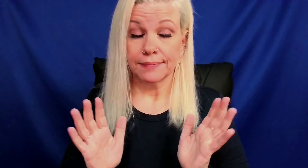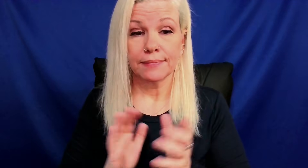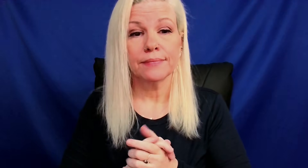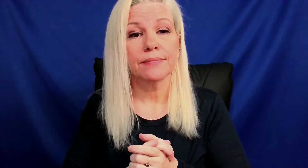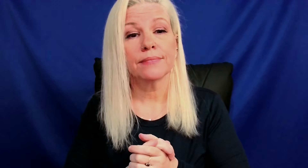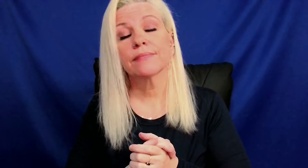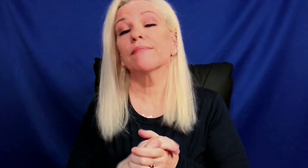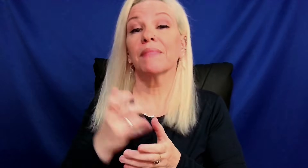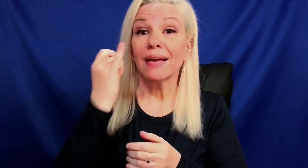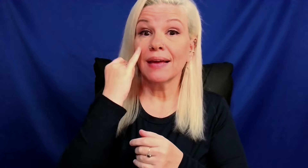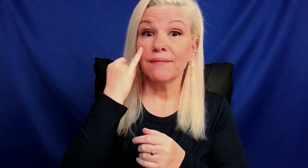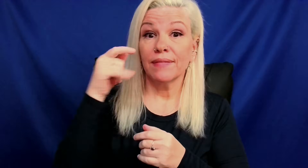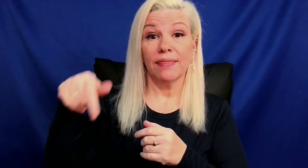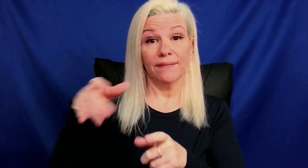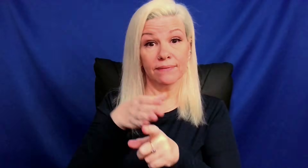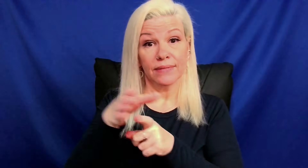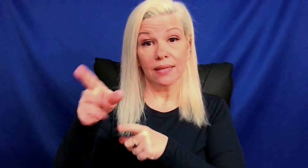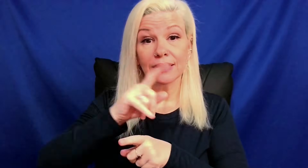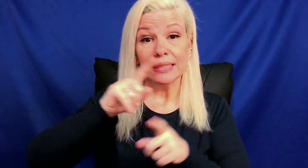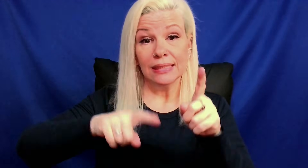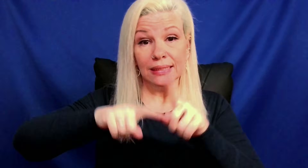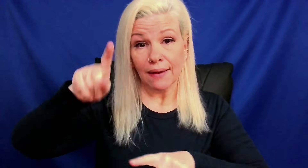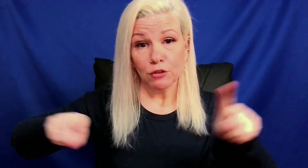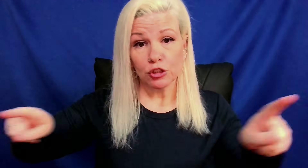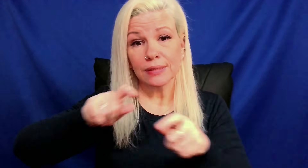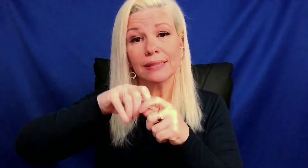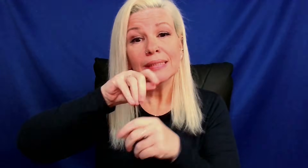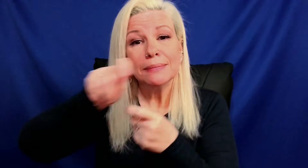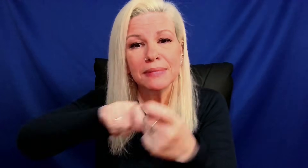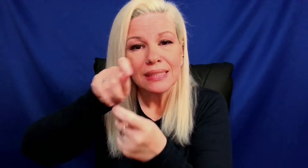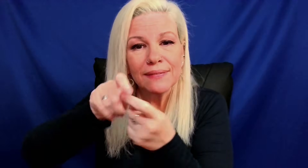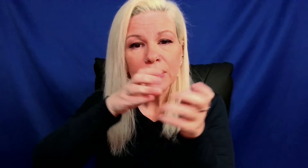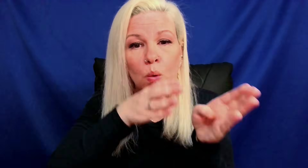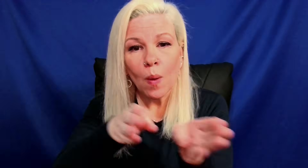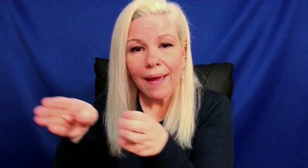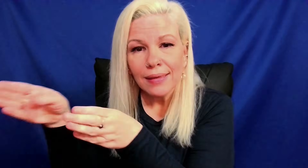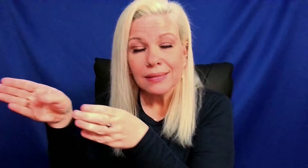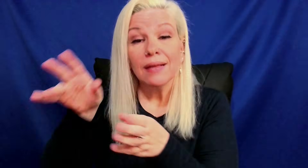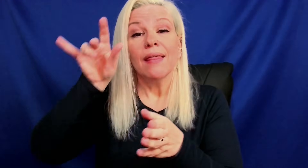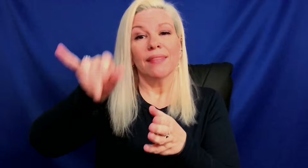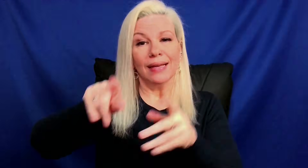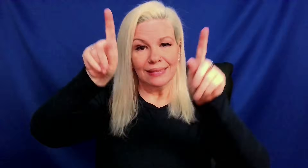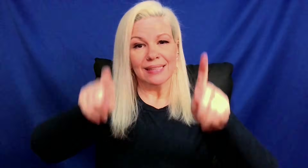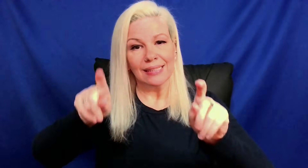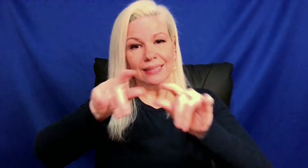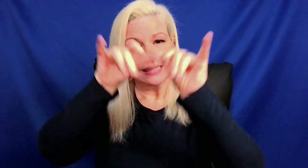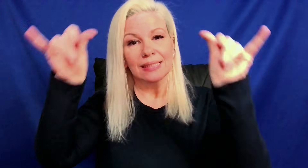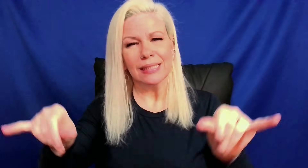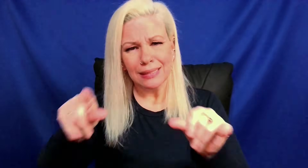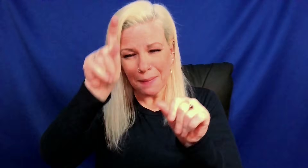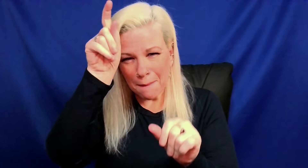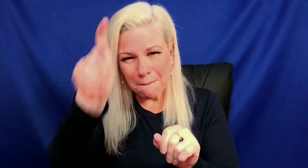If the field is diverse in specific ways, the testing system must mirror that diversity